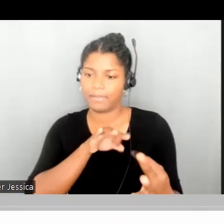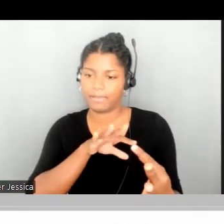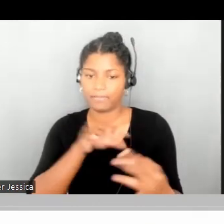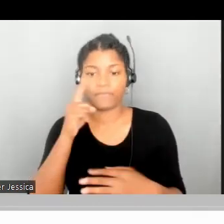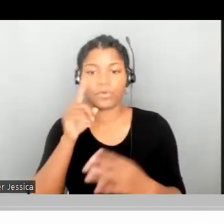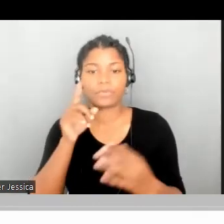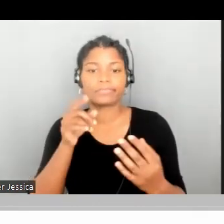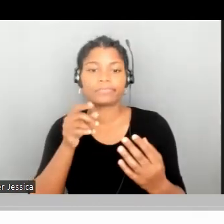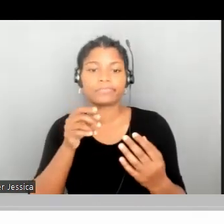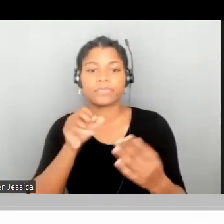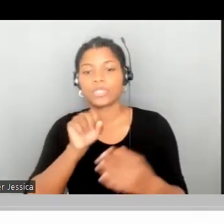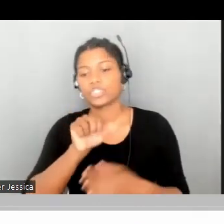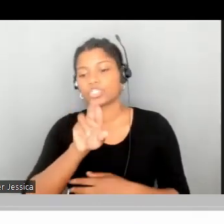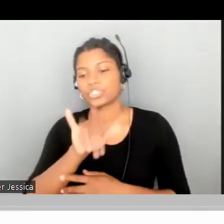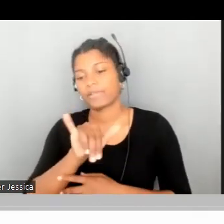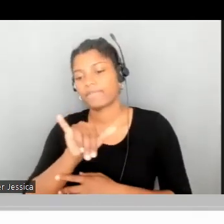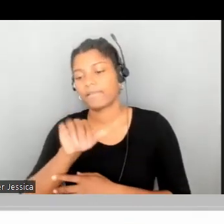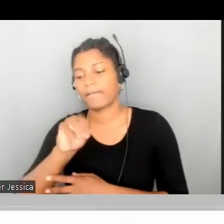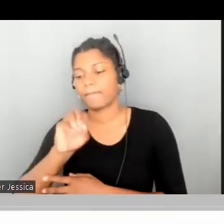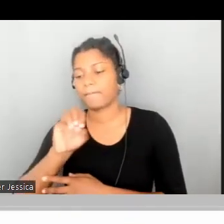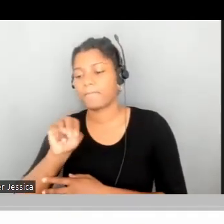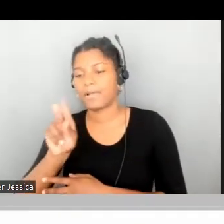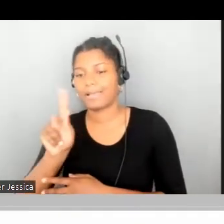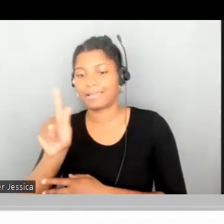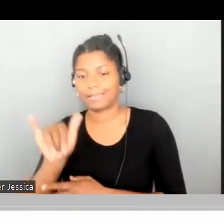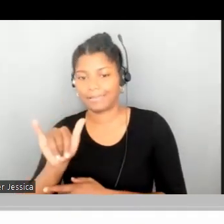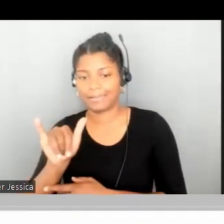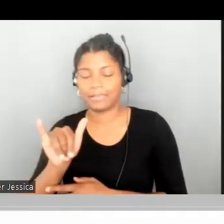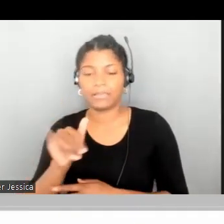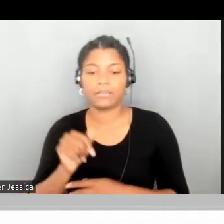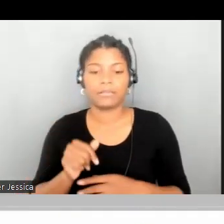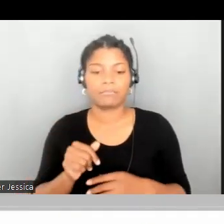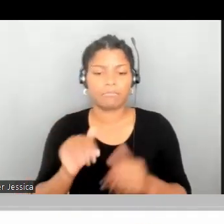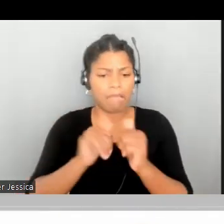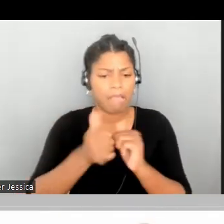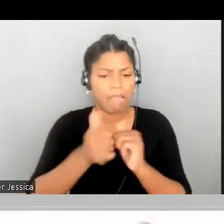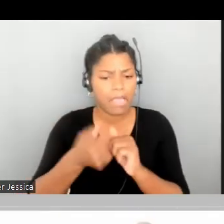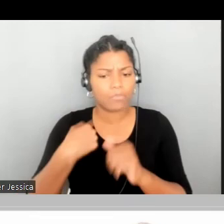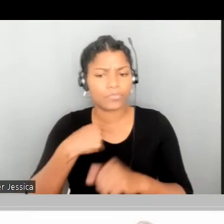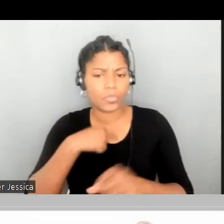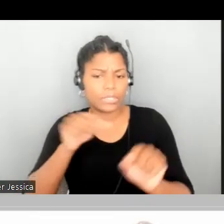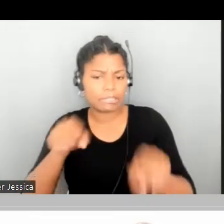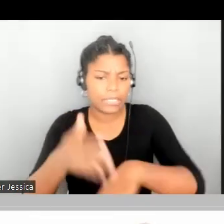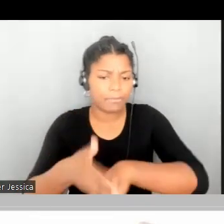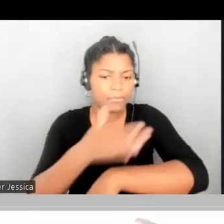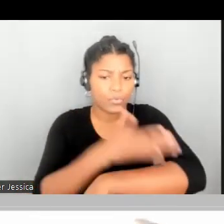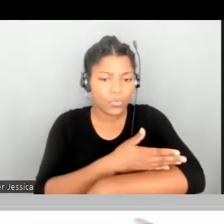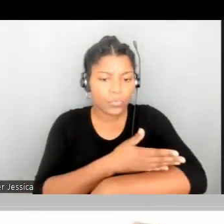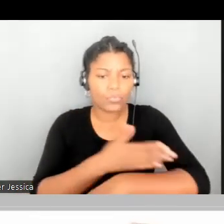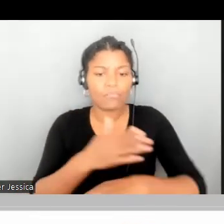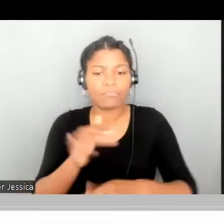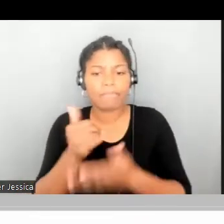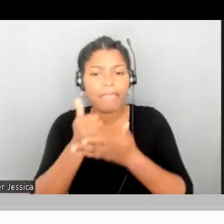It is helpful to hear from you on how we can design these webinars to provide the information